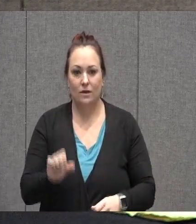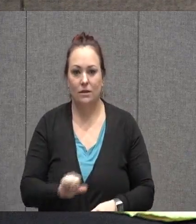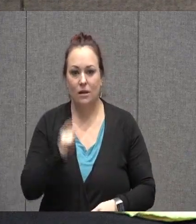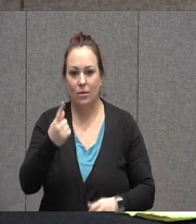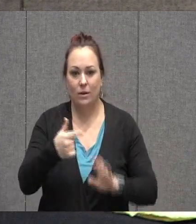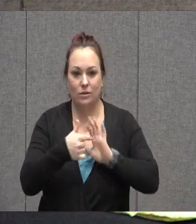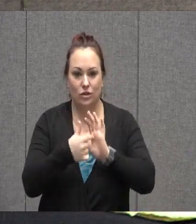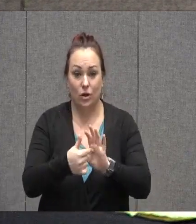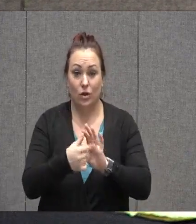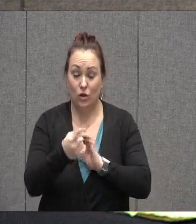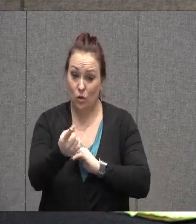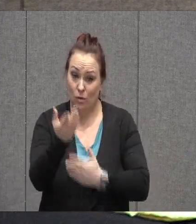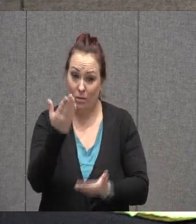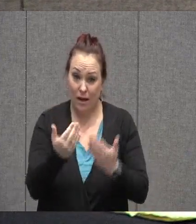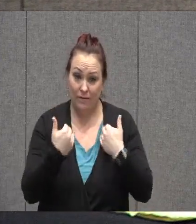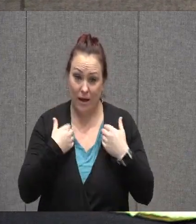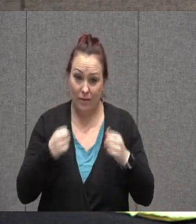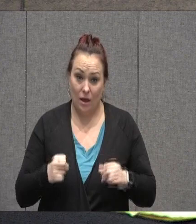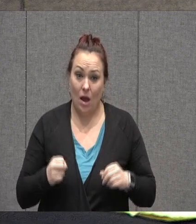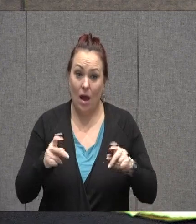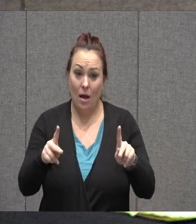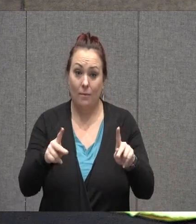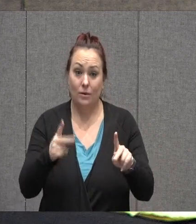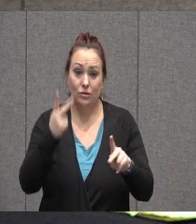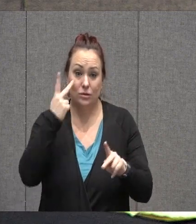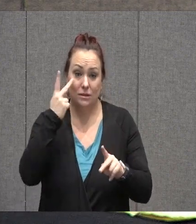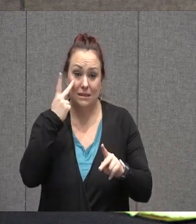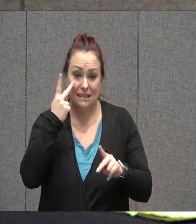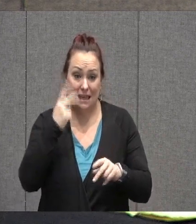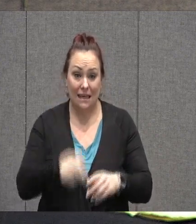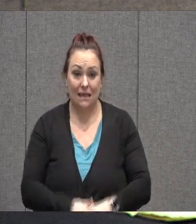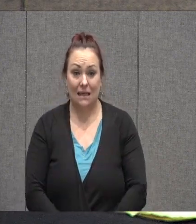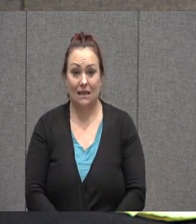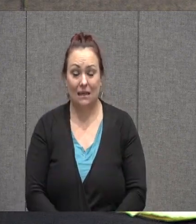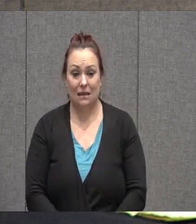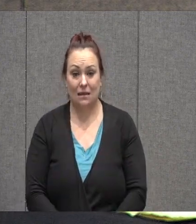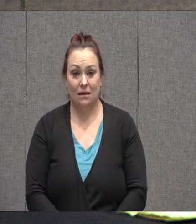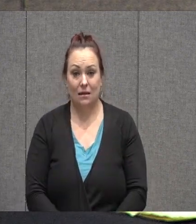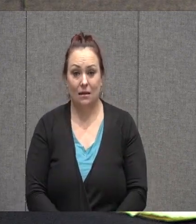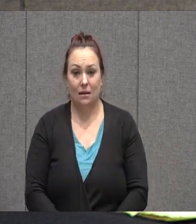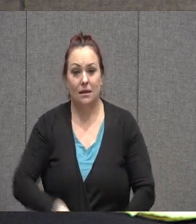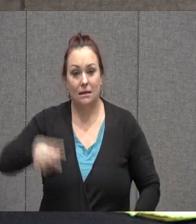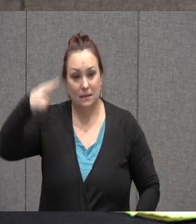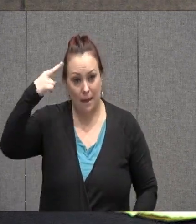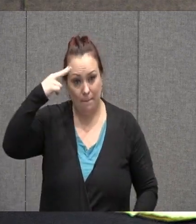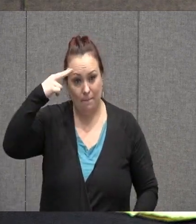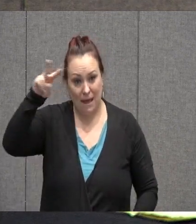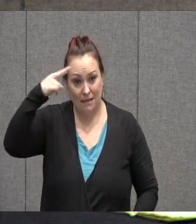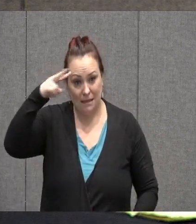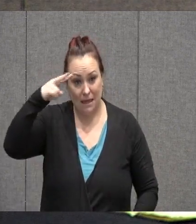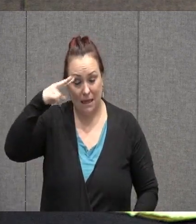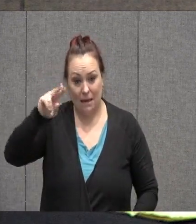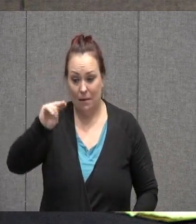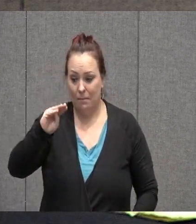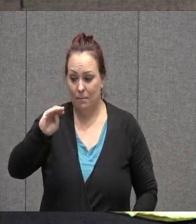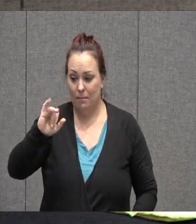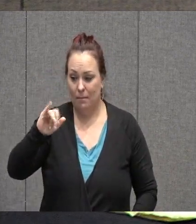that you may have had the opportunity to see, is the Mexican peso. And I love this one.